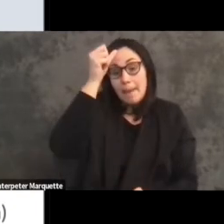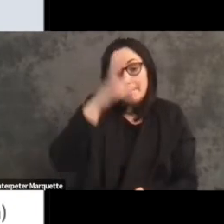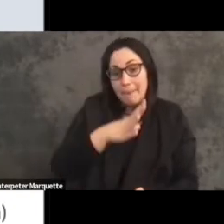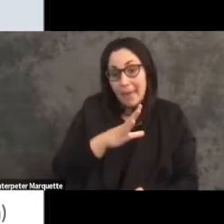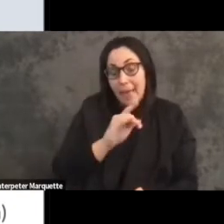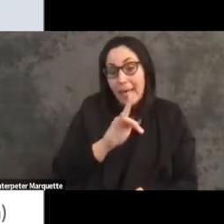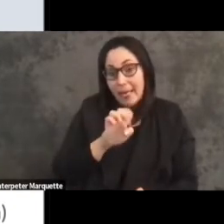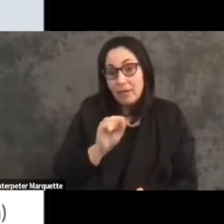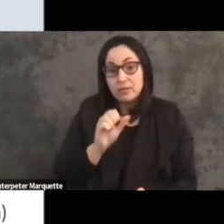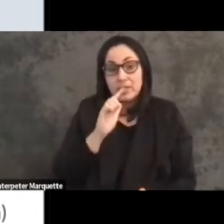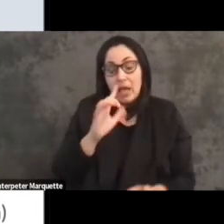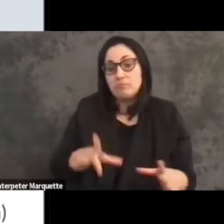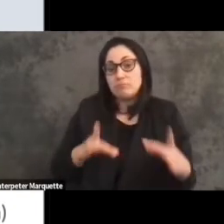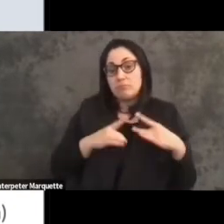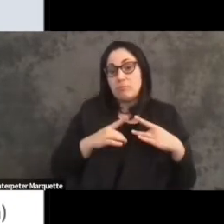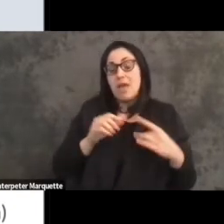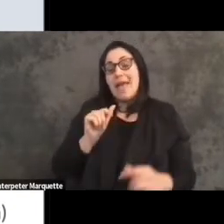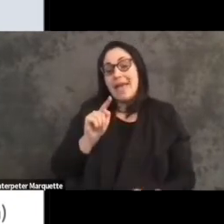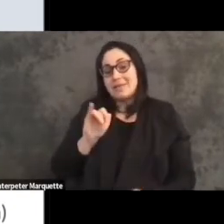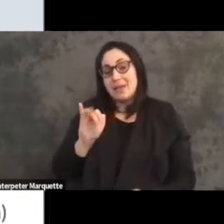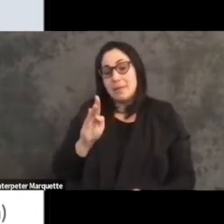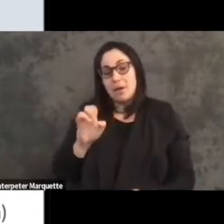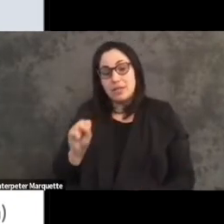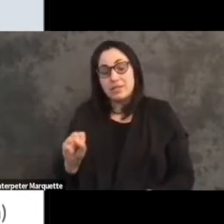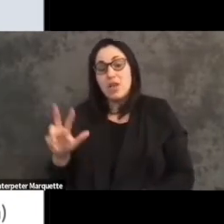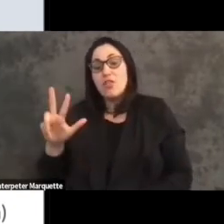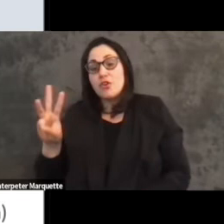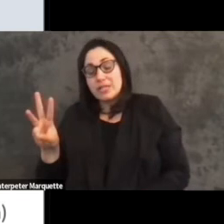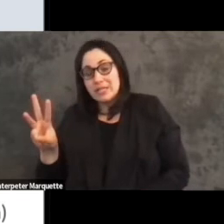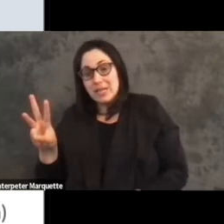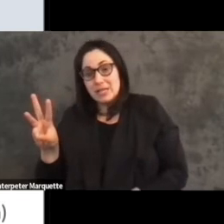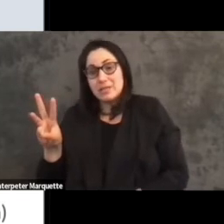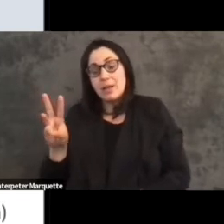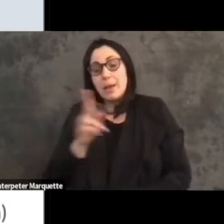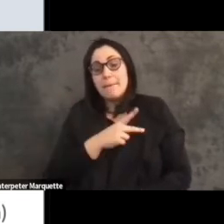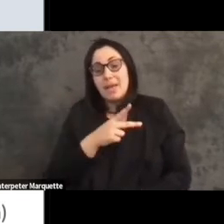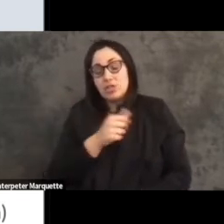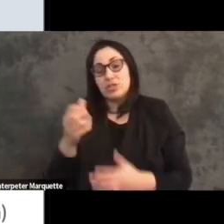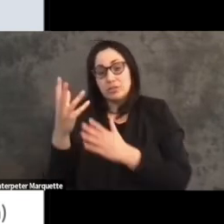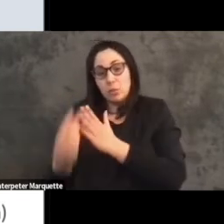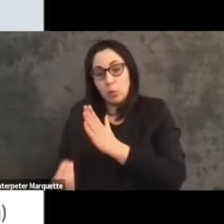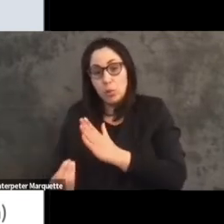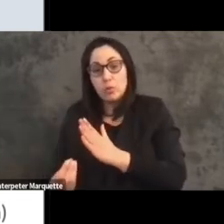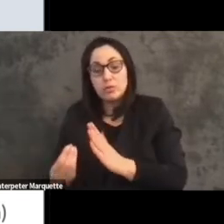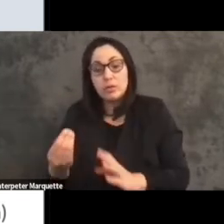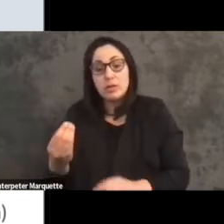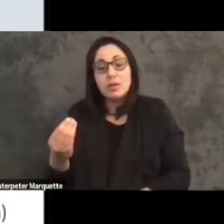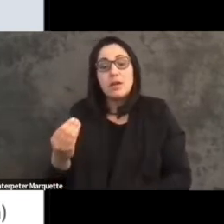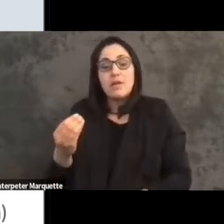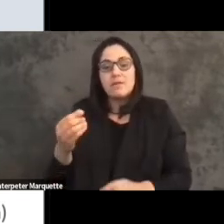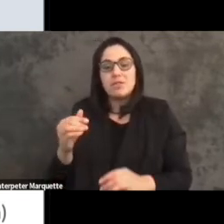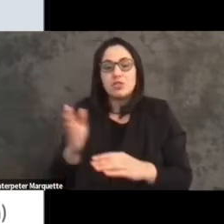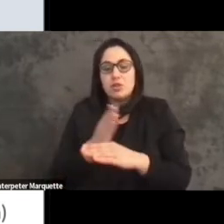gender differences. Males are four times more likely to retain antibodies, and 36% of female